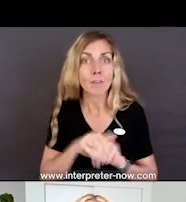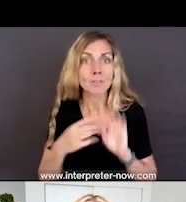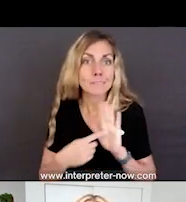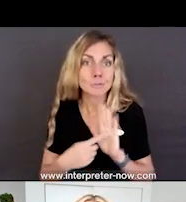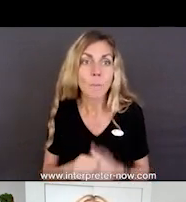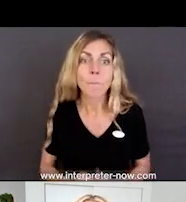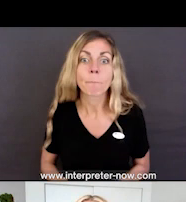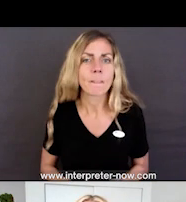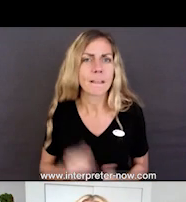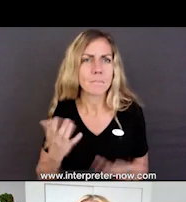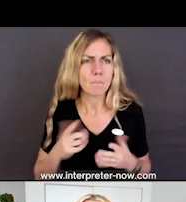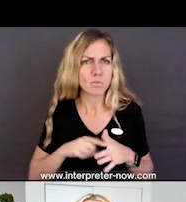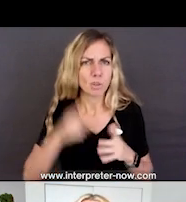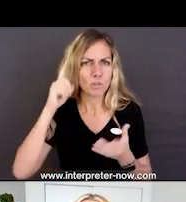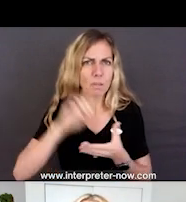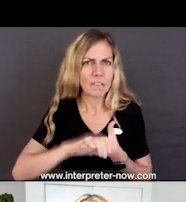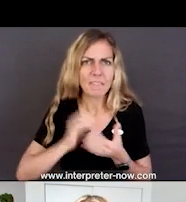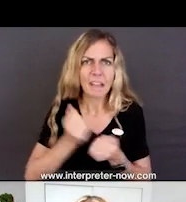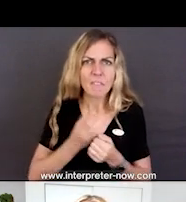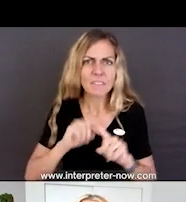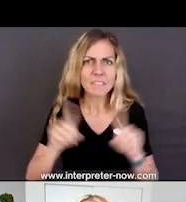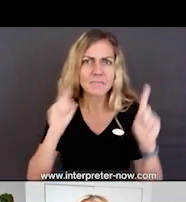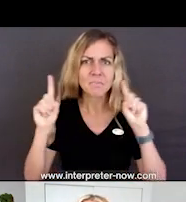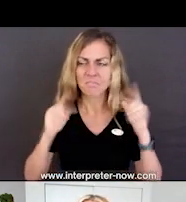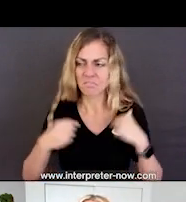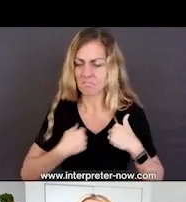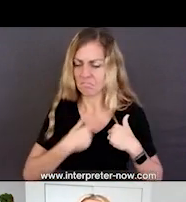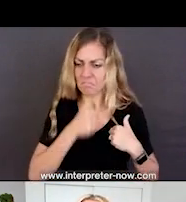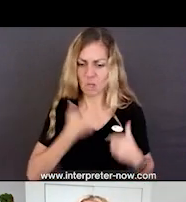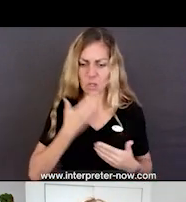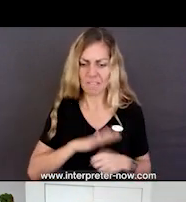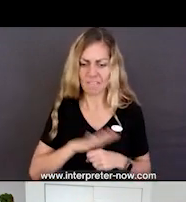You might start to believe all of the different things that you're hearing about not being